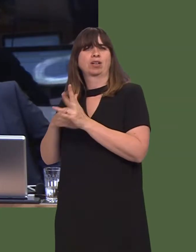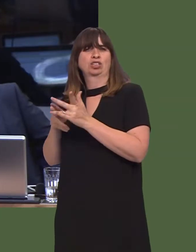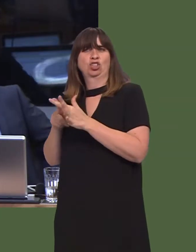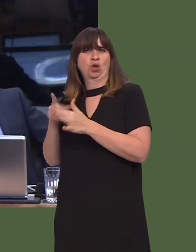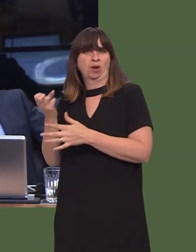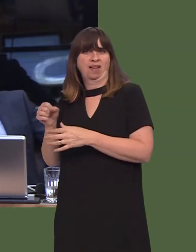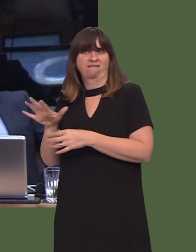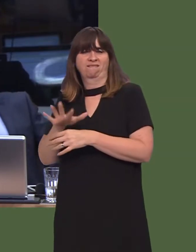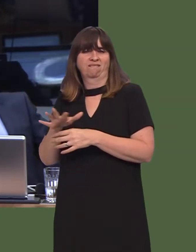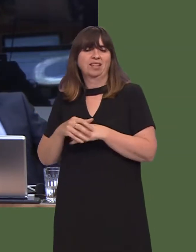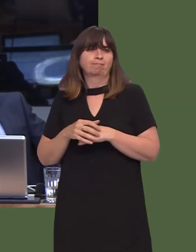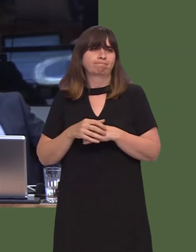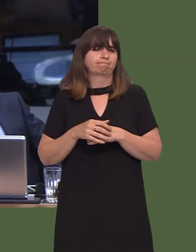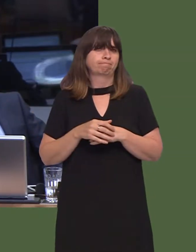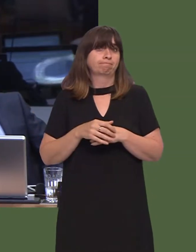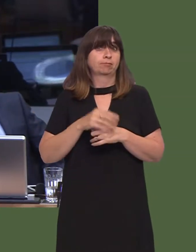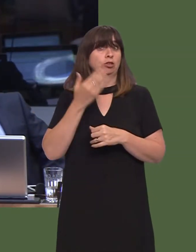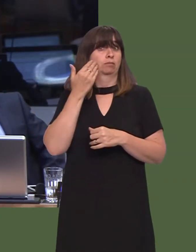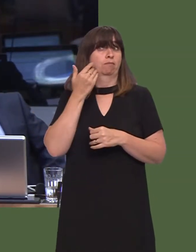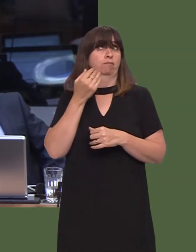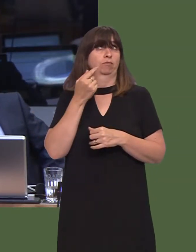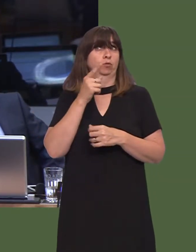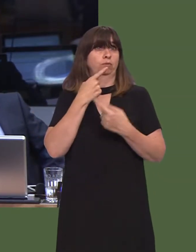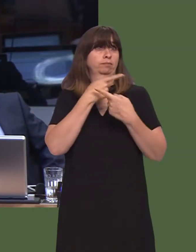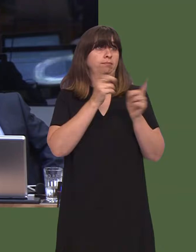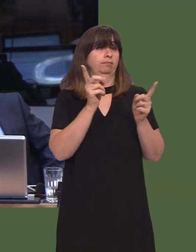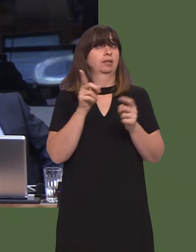referring to a pre-arranged meeting with the company, you said that